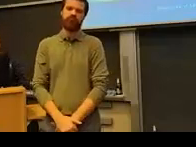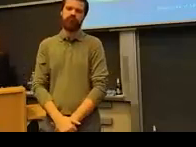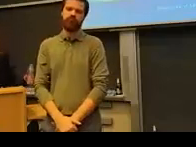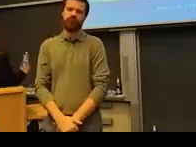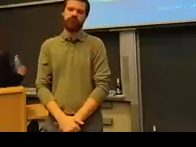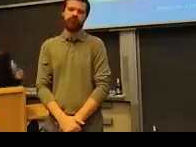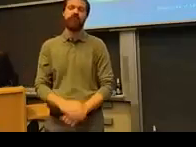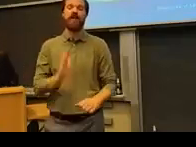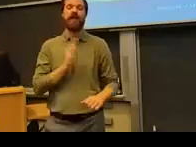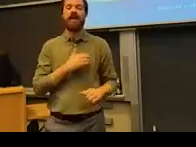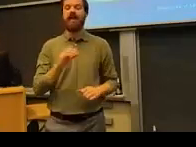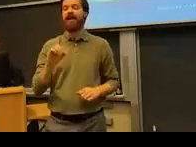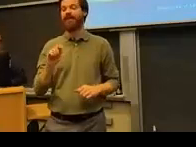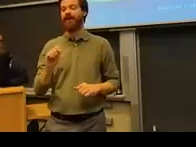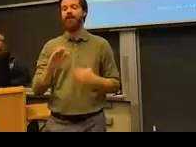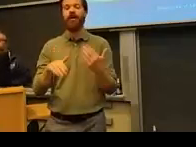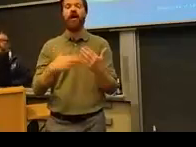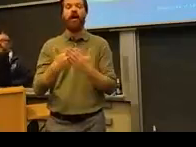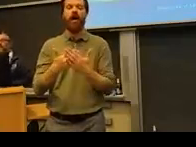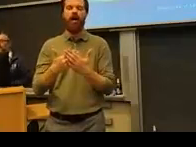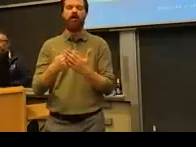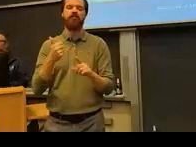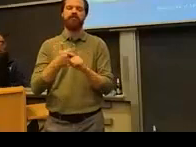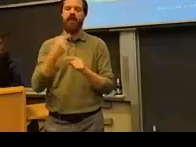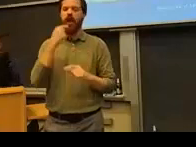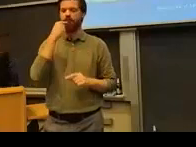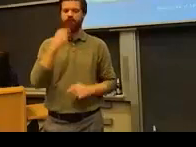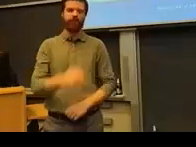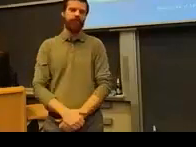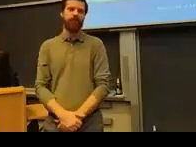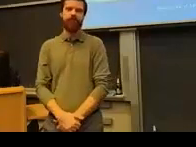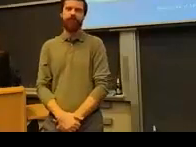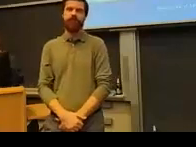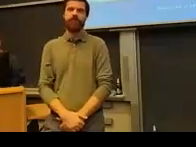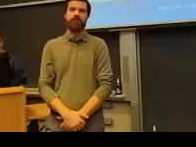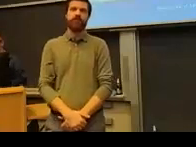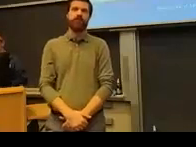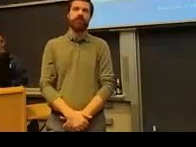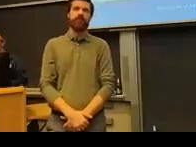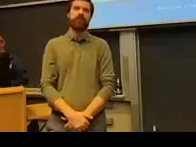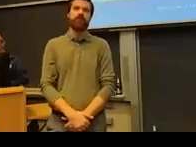as our data goes all of the beIN sublingual is there a goal for we to work on getting